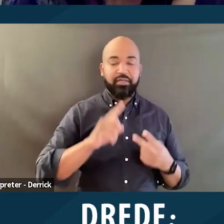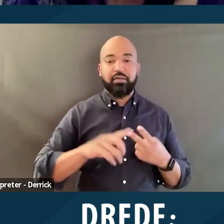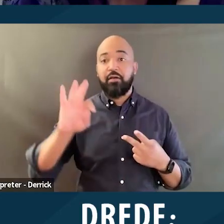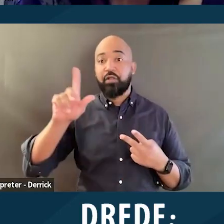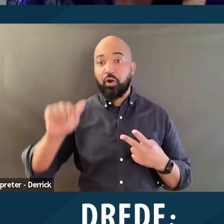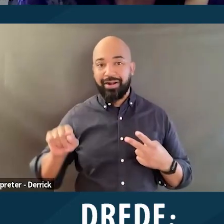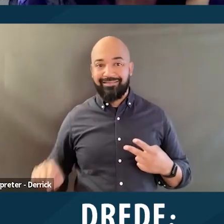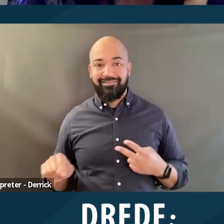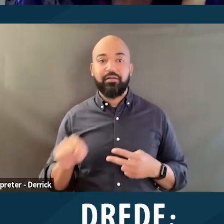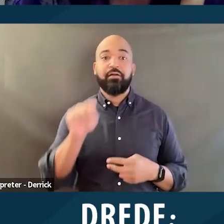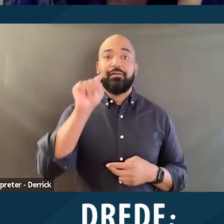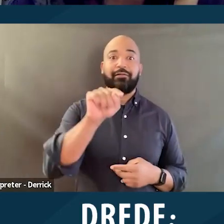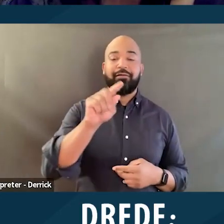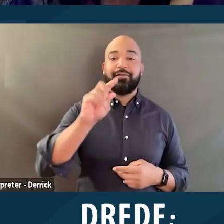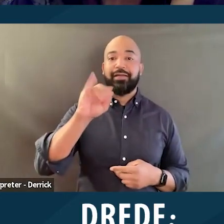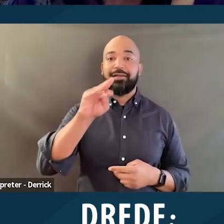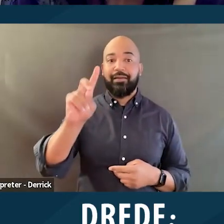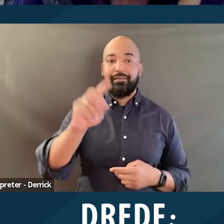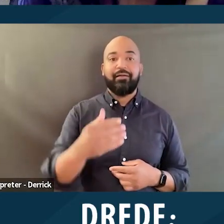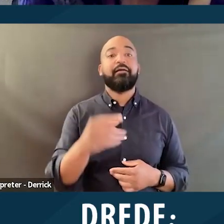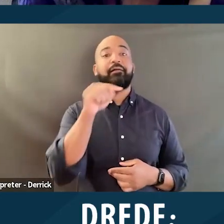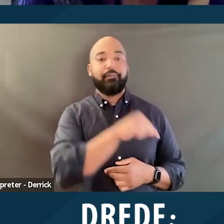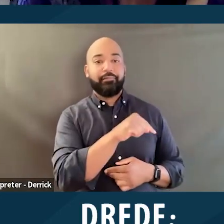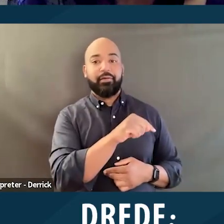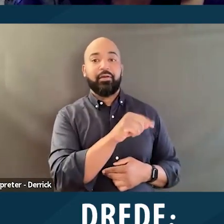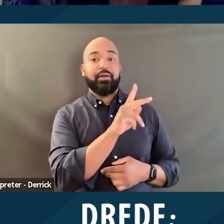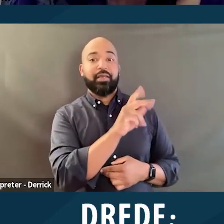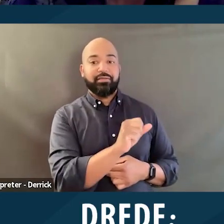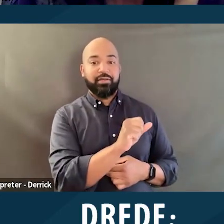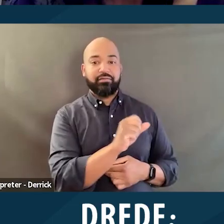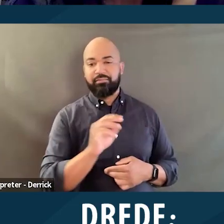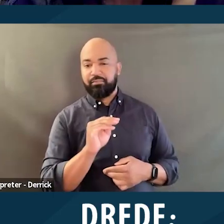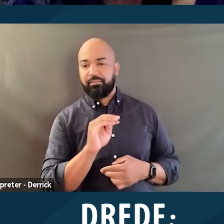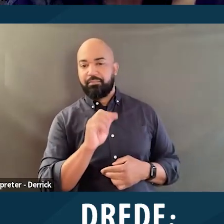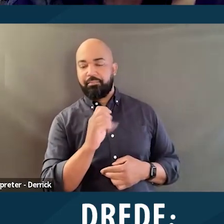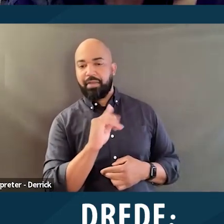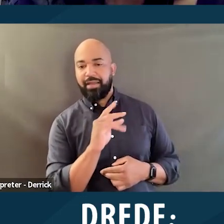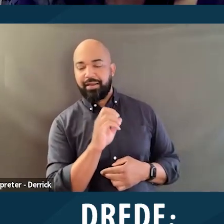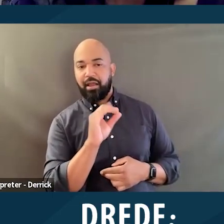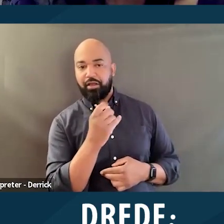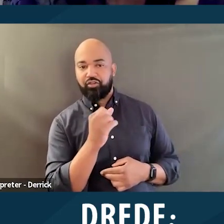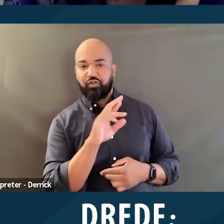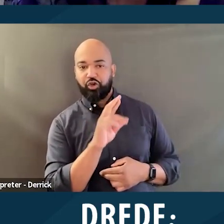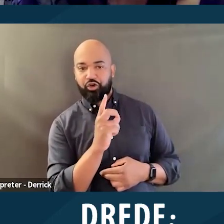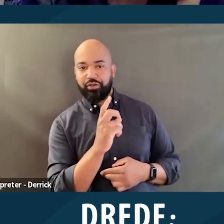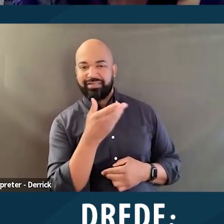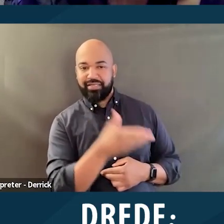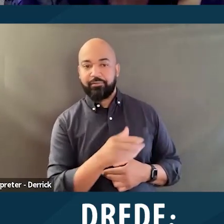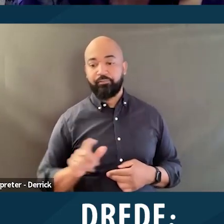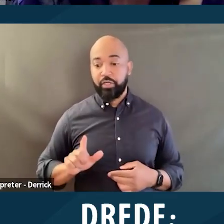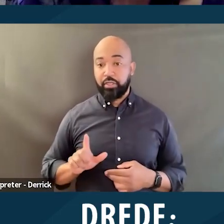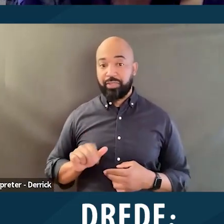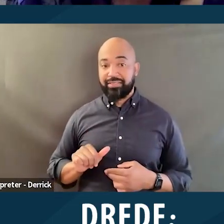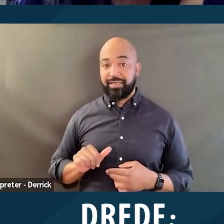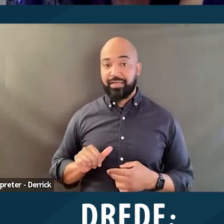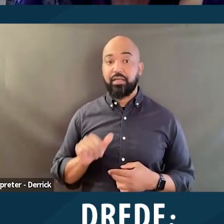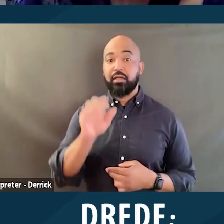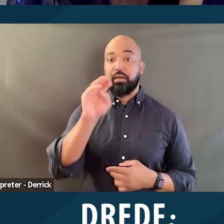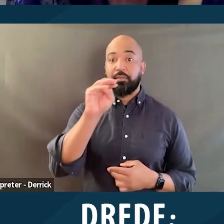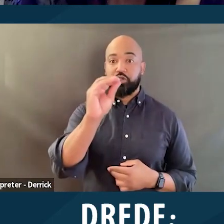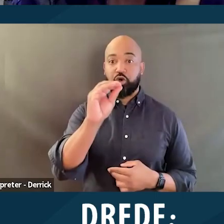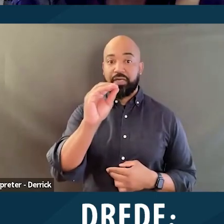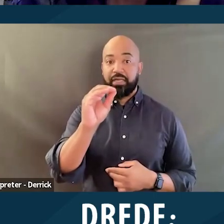them, and we have a map here with the nine states colored in red: Alaska, Florida, Indiana, Kansas,